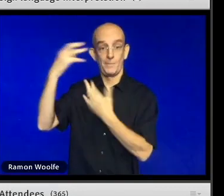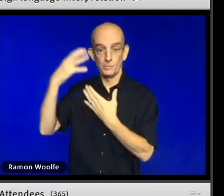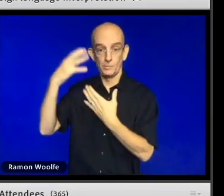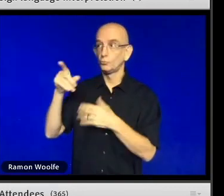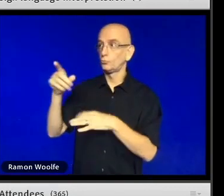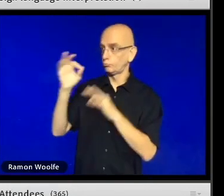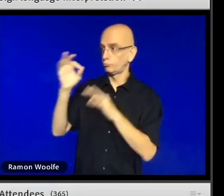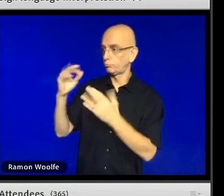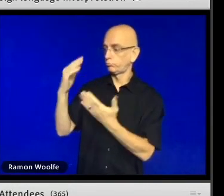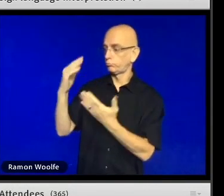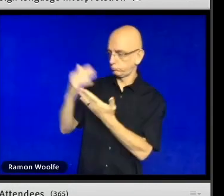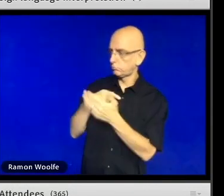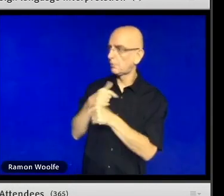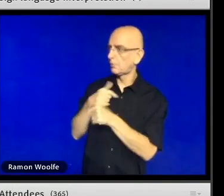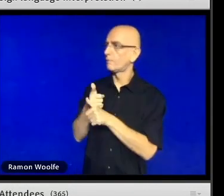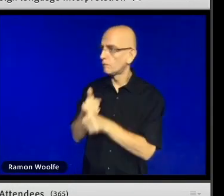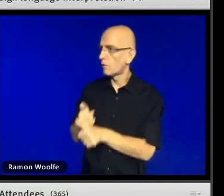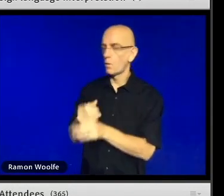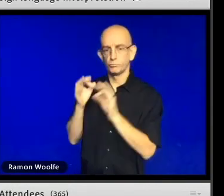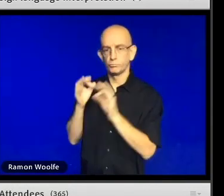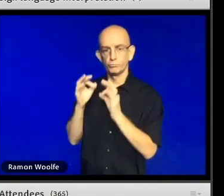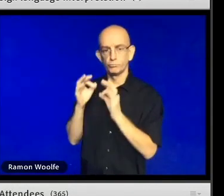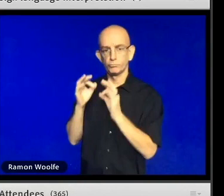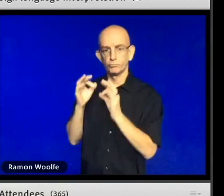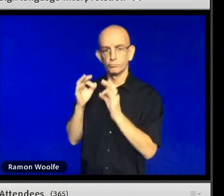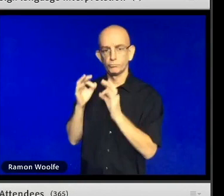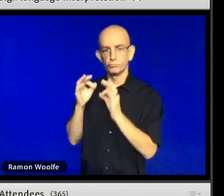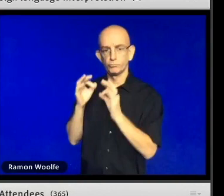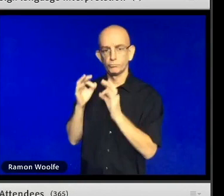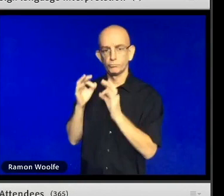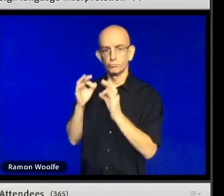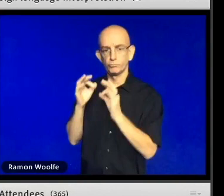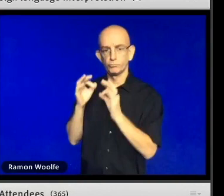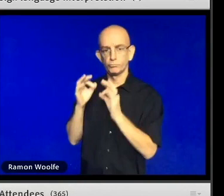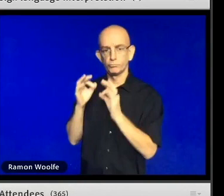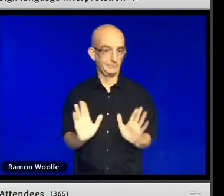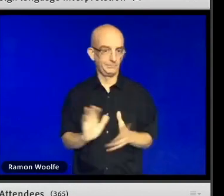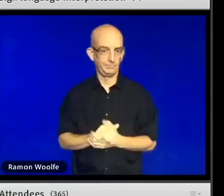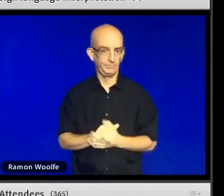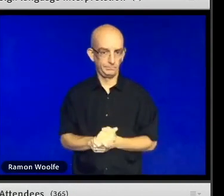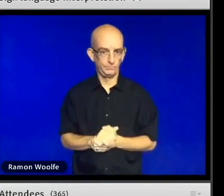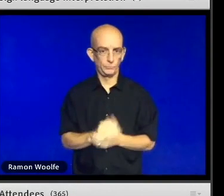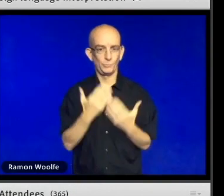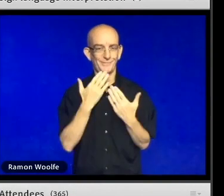turn to you and ask what were your main take aways from the discussion today. Mirela, you